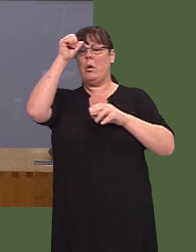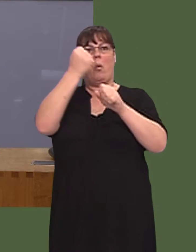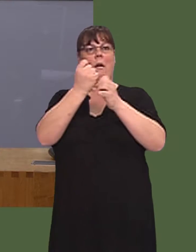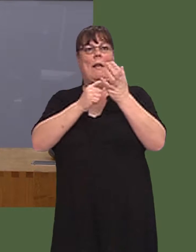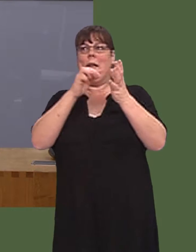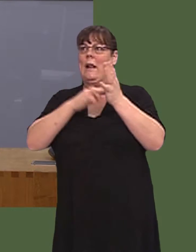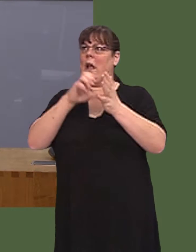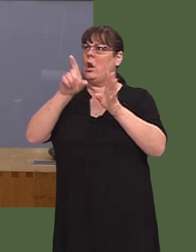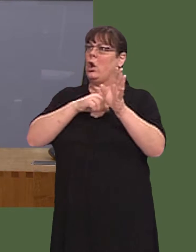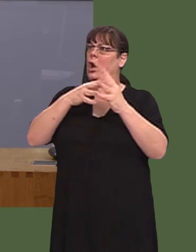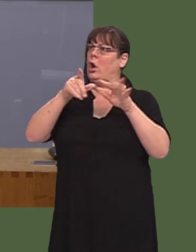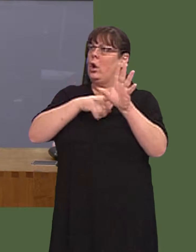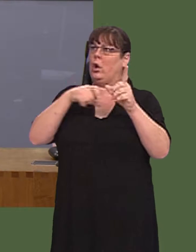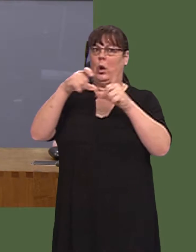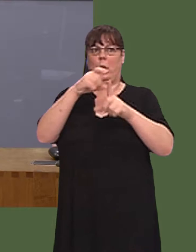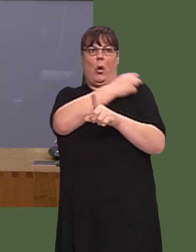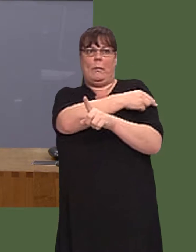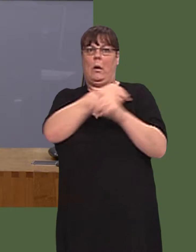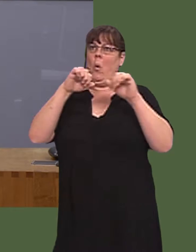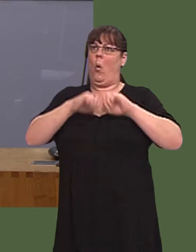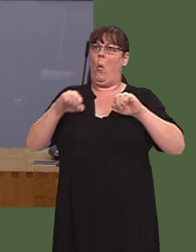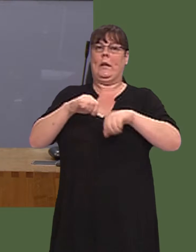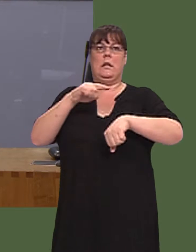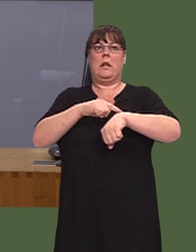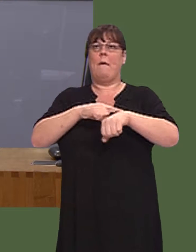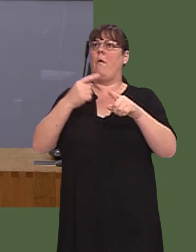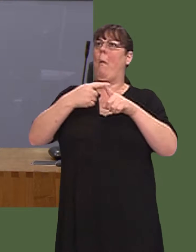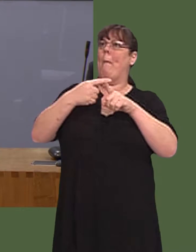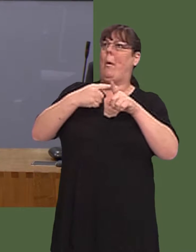at the moment, the routine waiting time for orthopaedic surgery is 112 weeks.